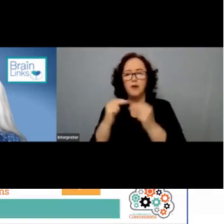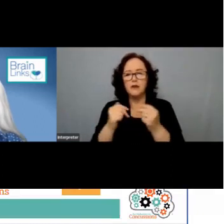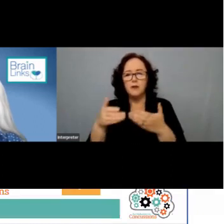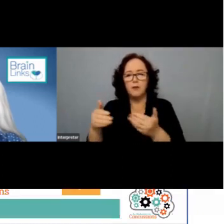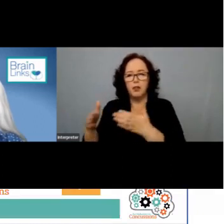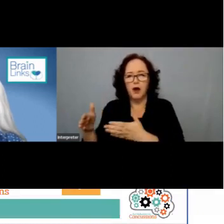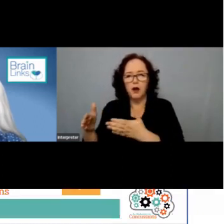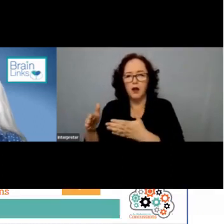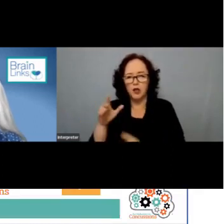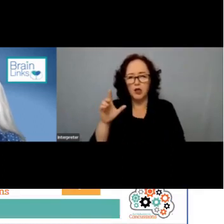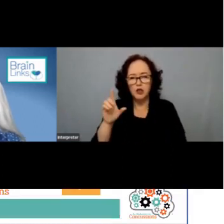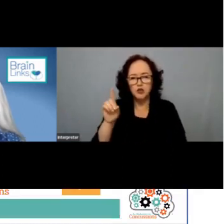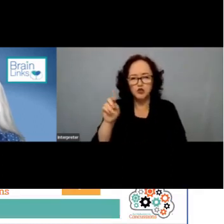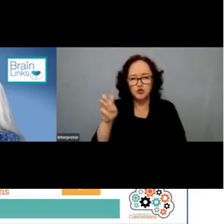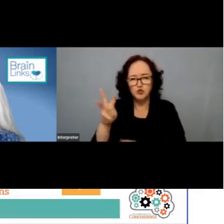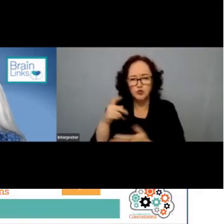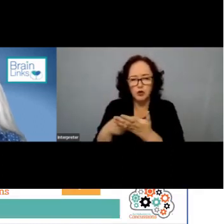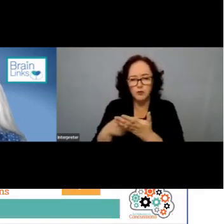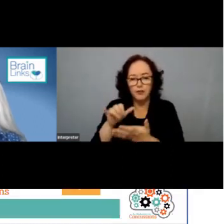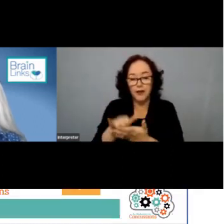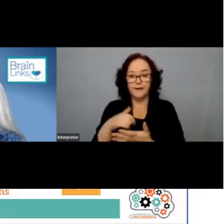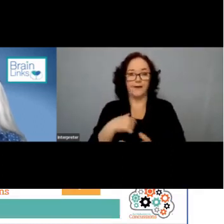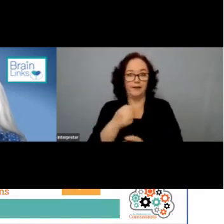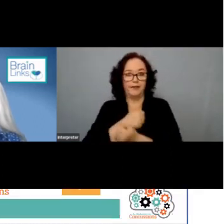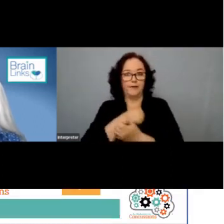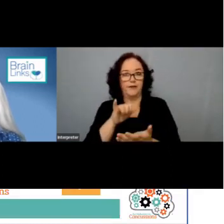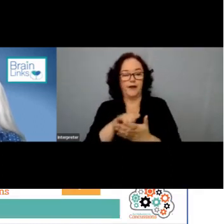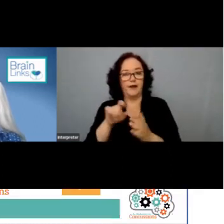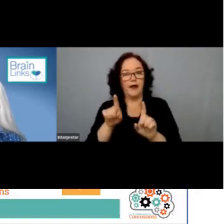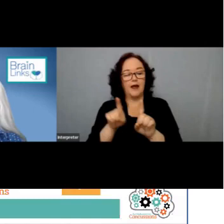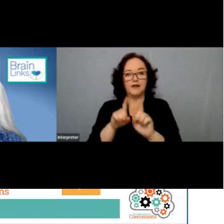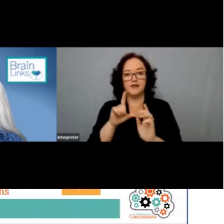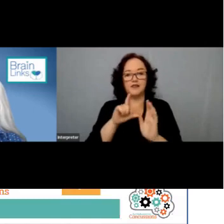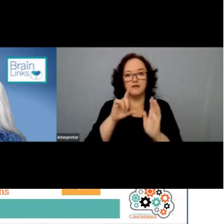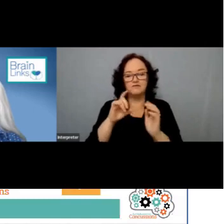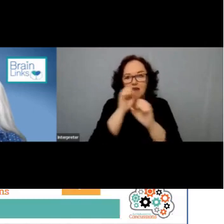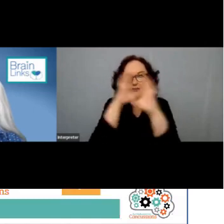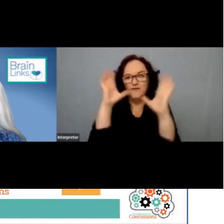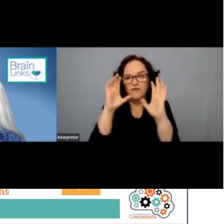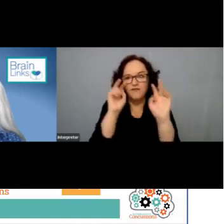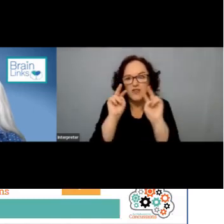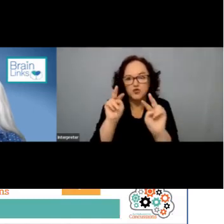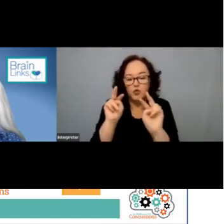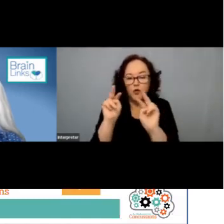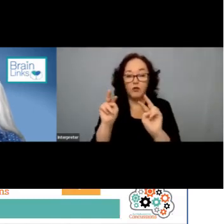about that I love is a visual for teachers to show that, that once you take out one block,